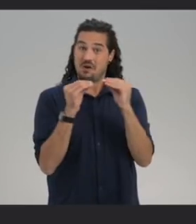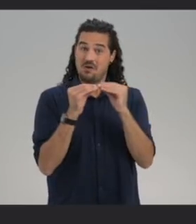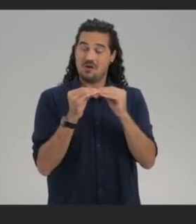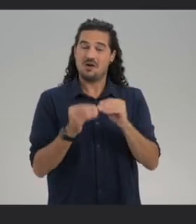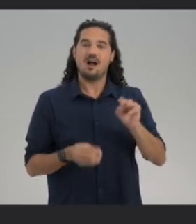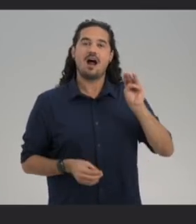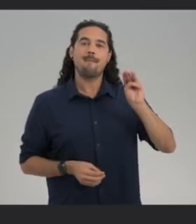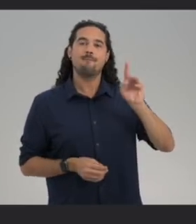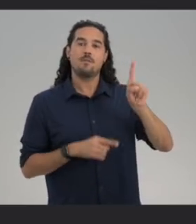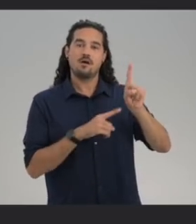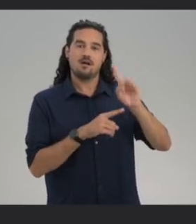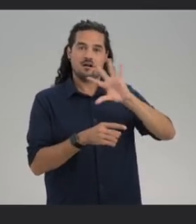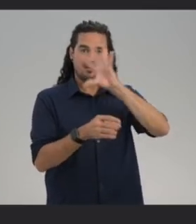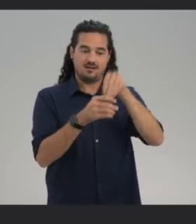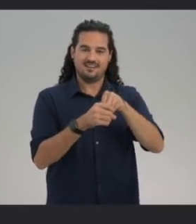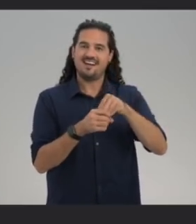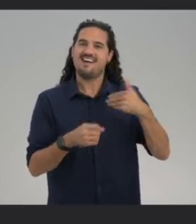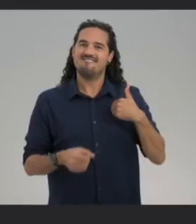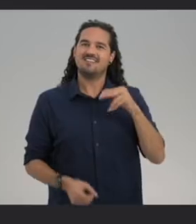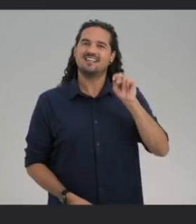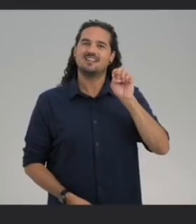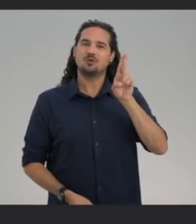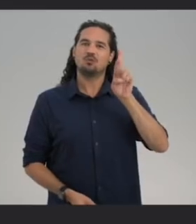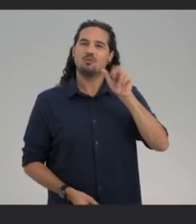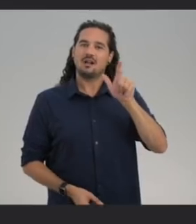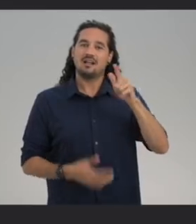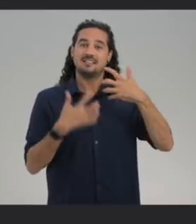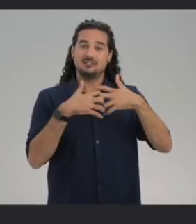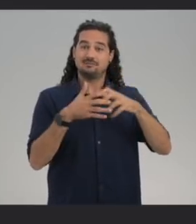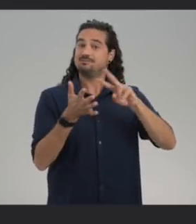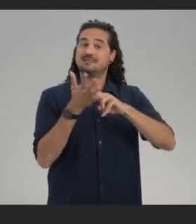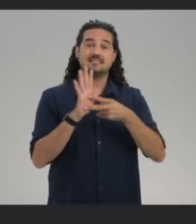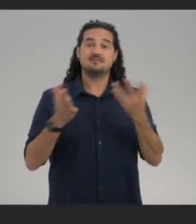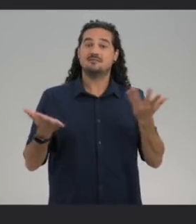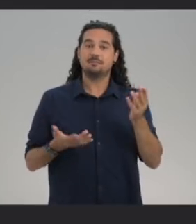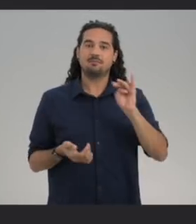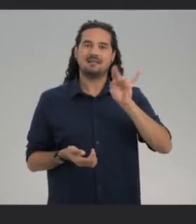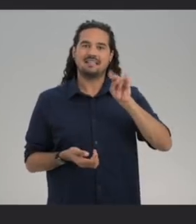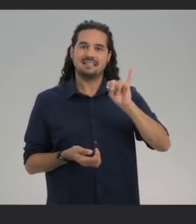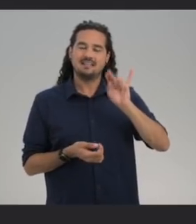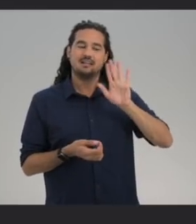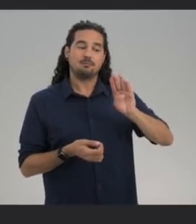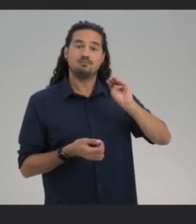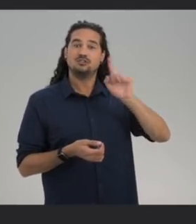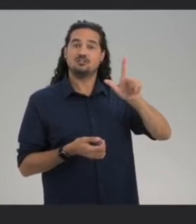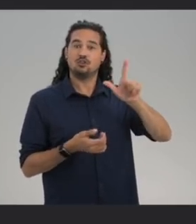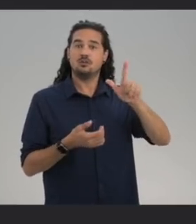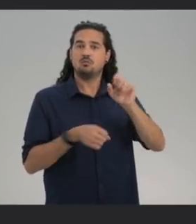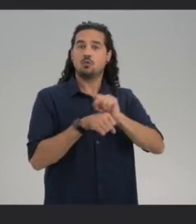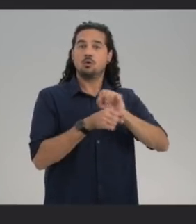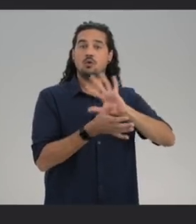With M1 bringing the Neural Engine to Mac mini, machine learning workloads take a quantum leap forward